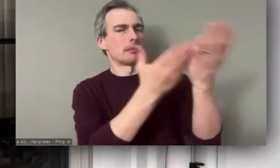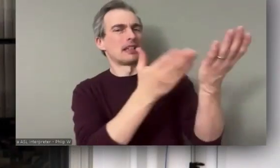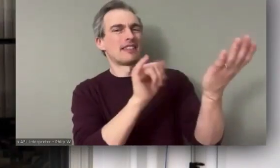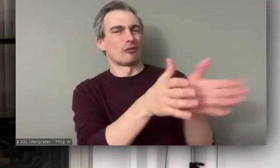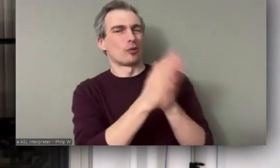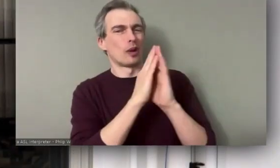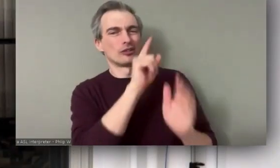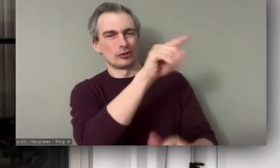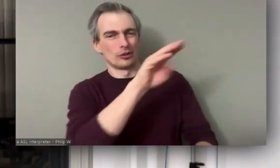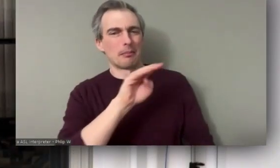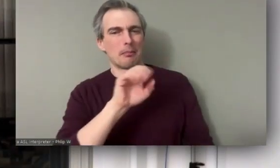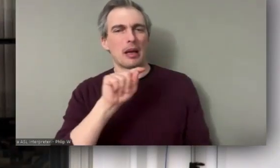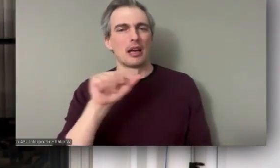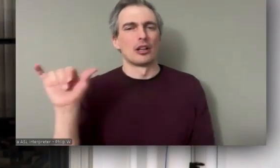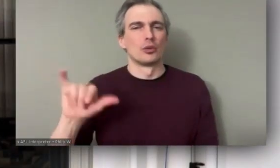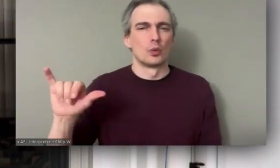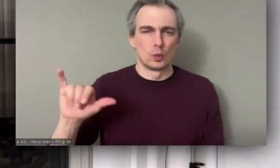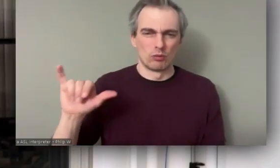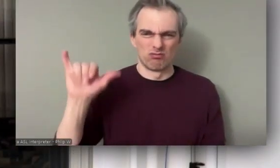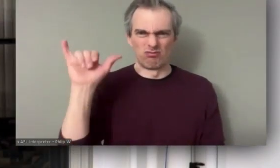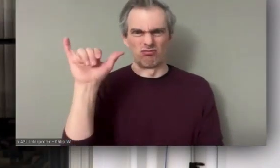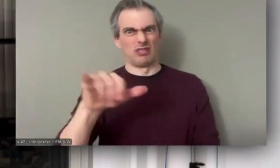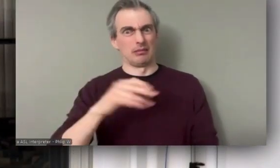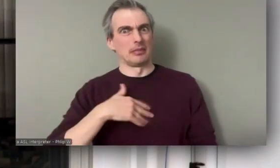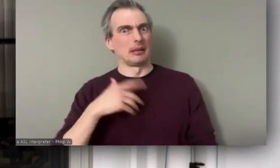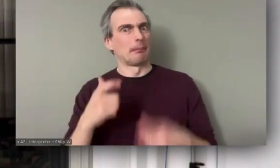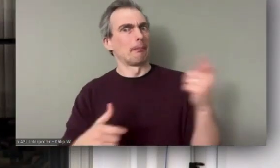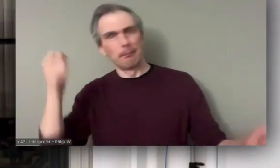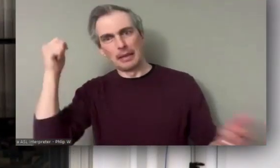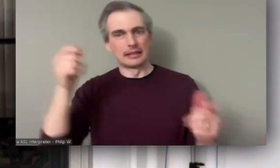It's definitely my biggest ask in the VR world, is to have